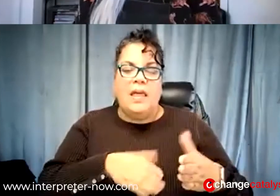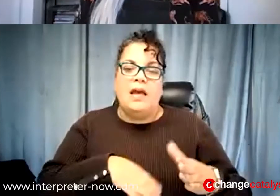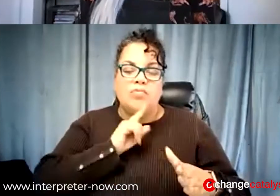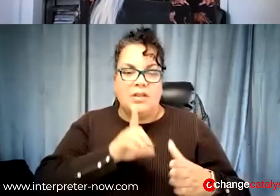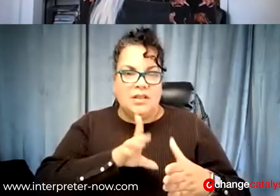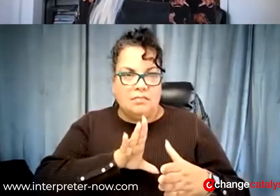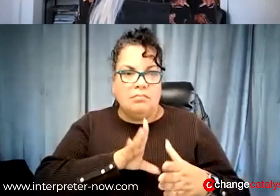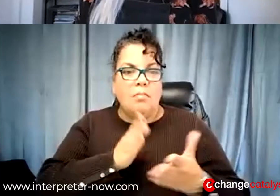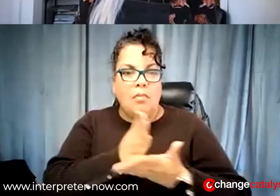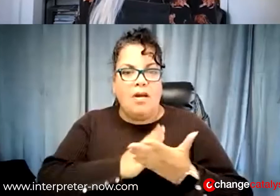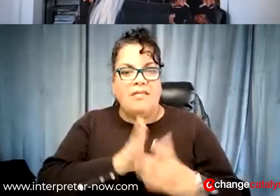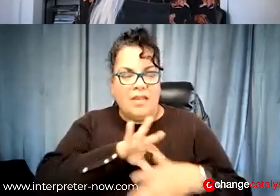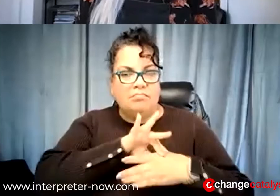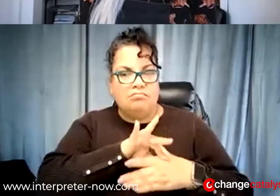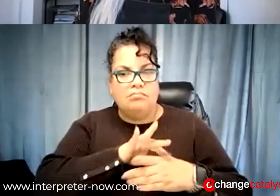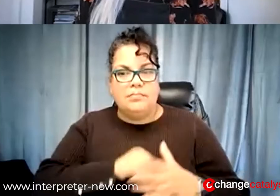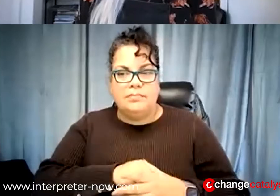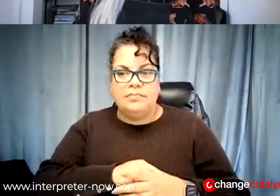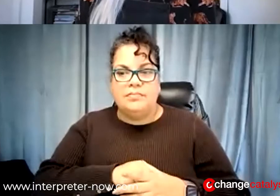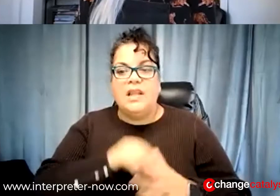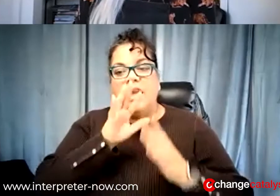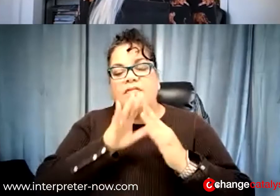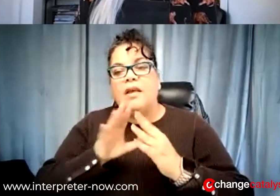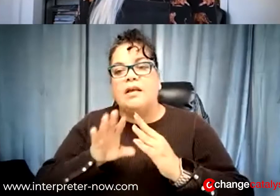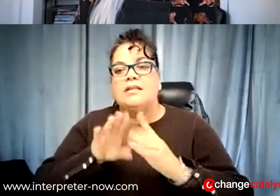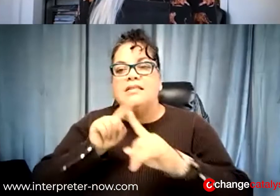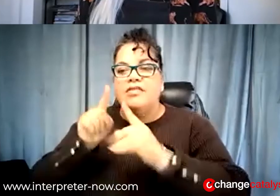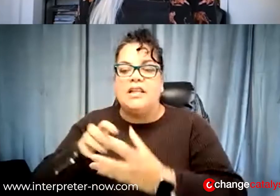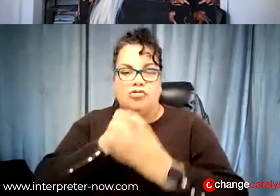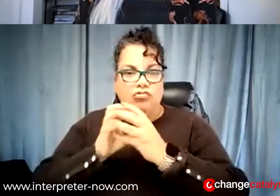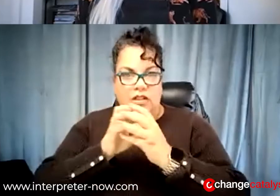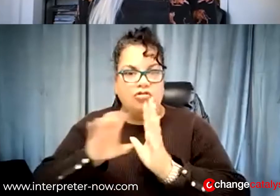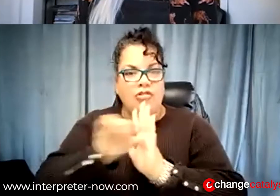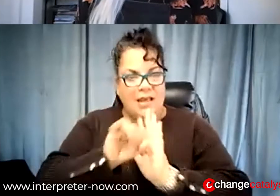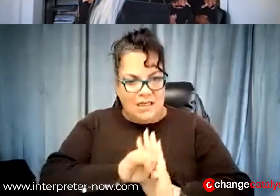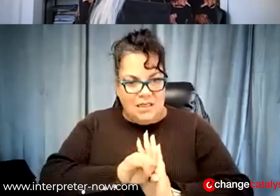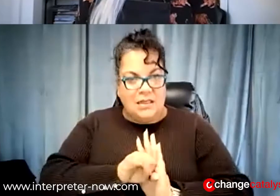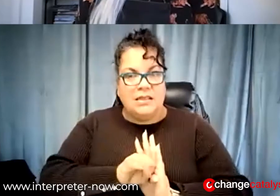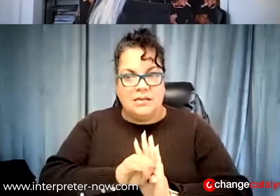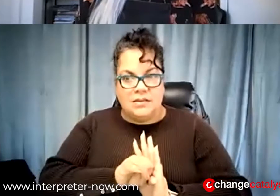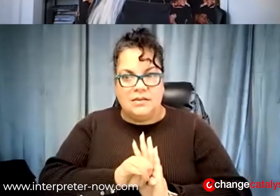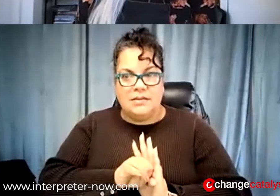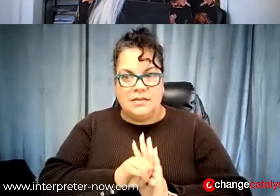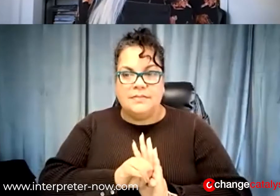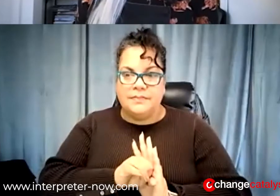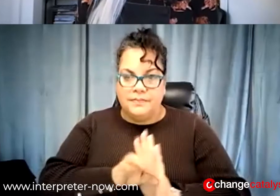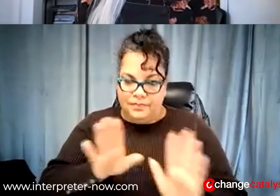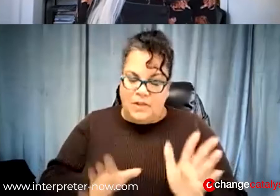So by centering experiences and intersectional identities, that for better and mostly for